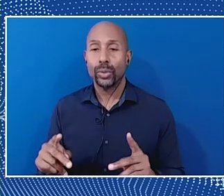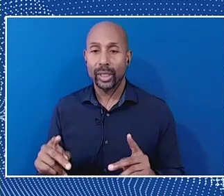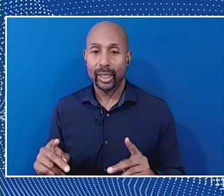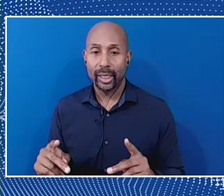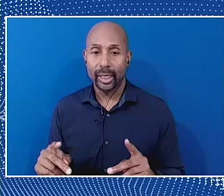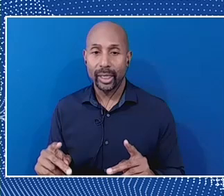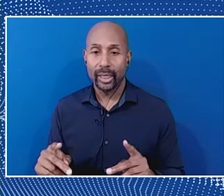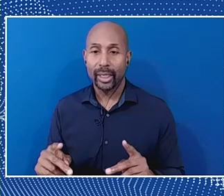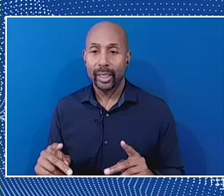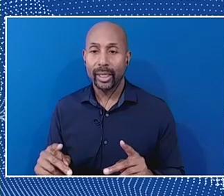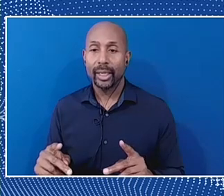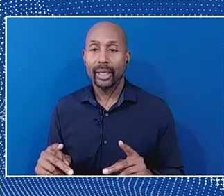Thank you, Guy.